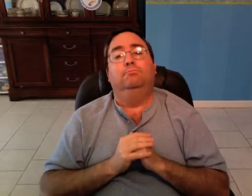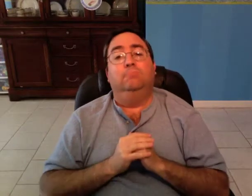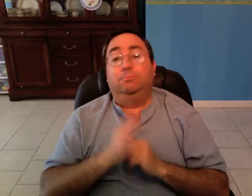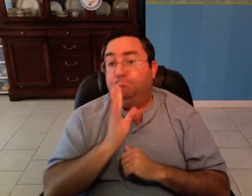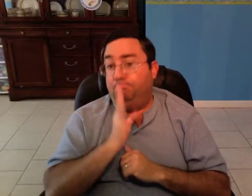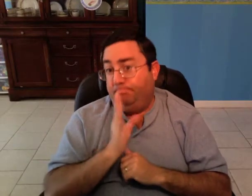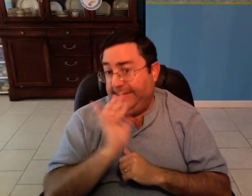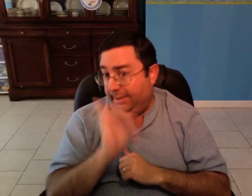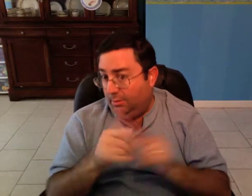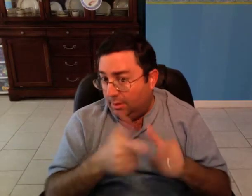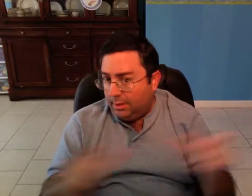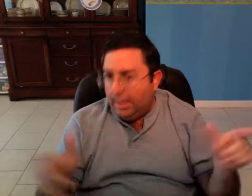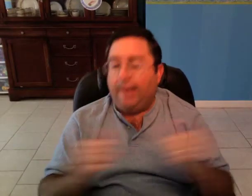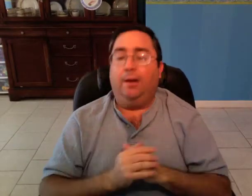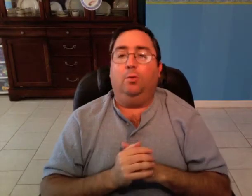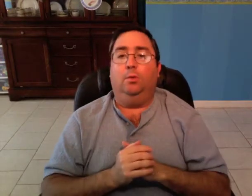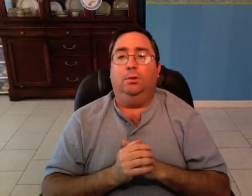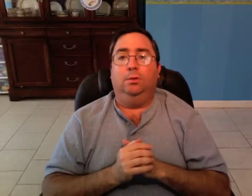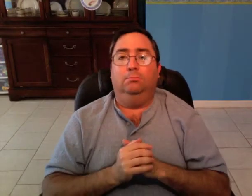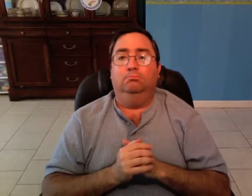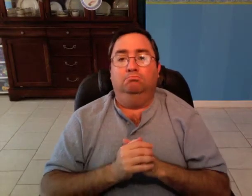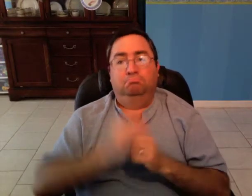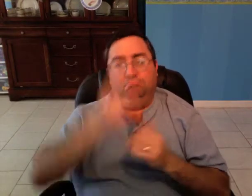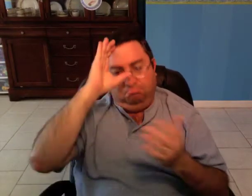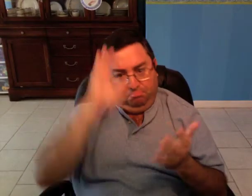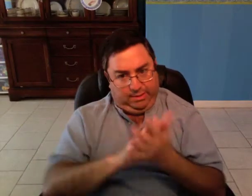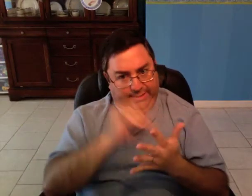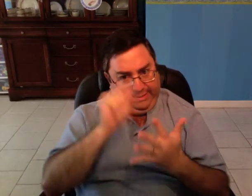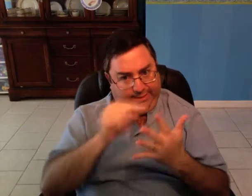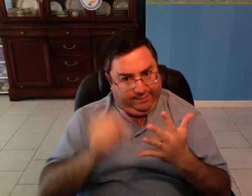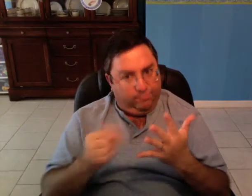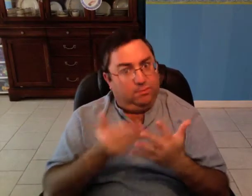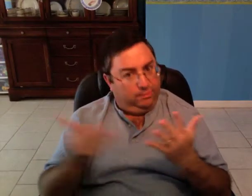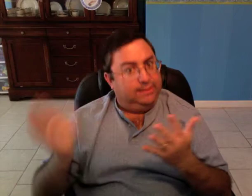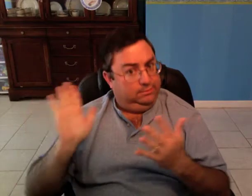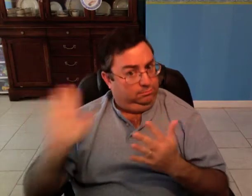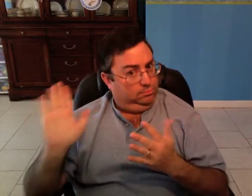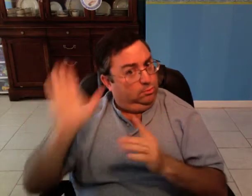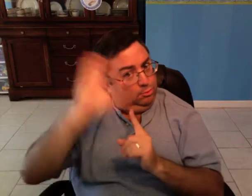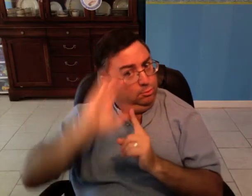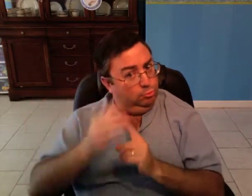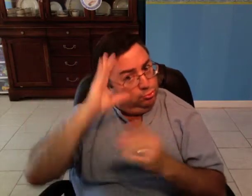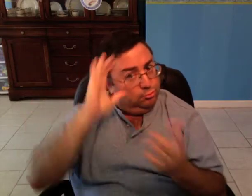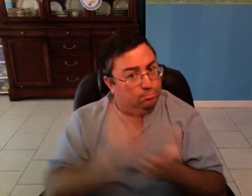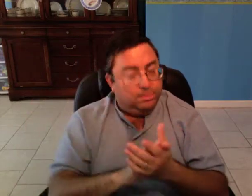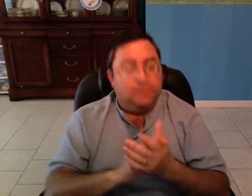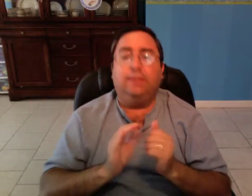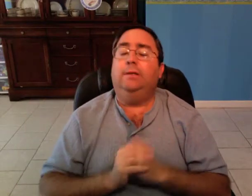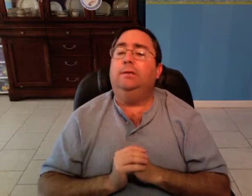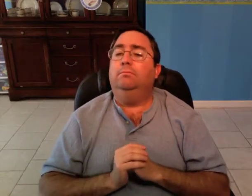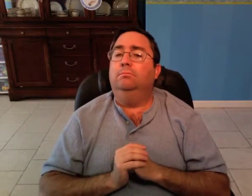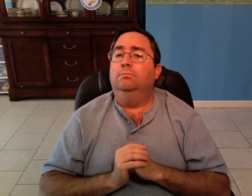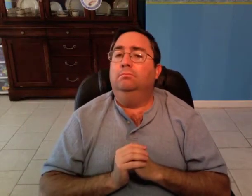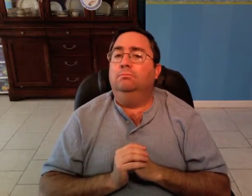They can speak the language, believe in the things that are important, that their culture believes in.